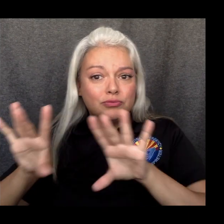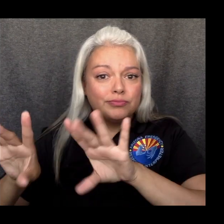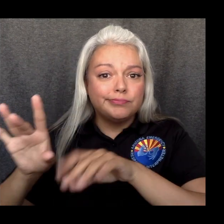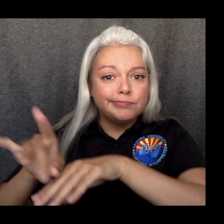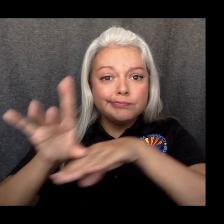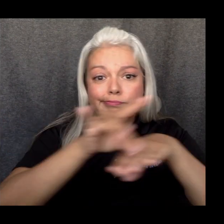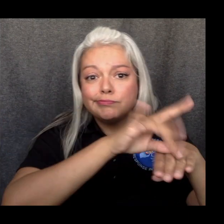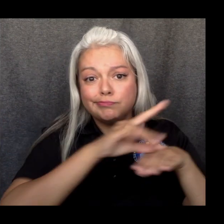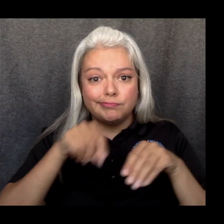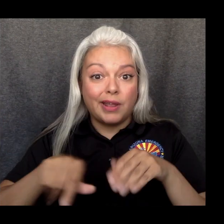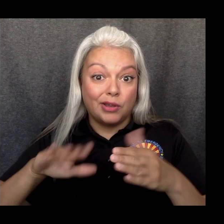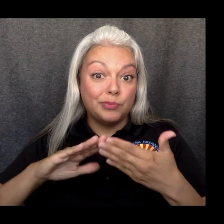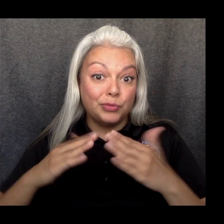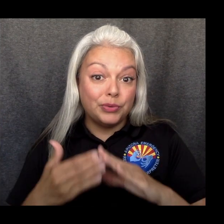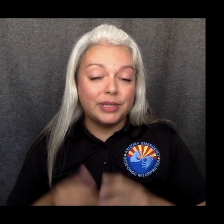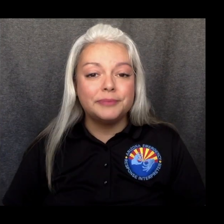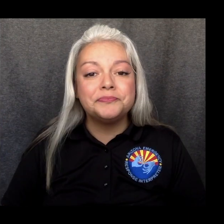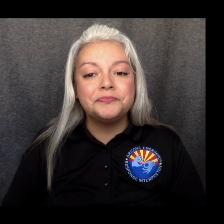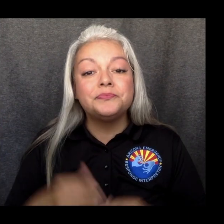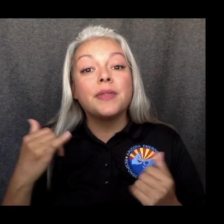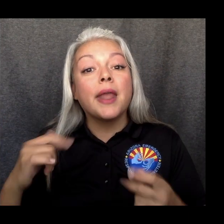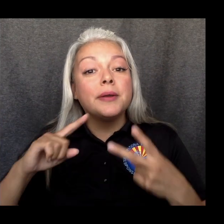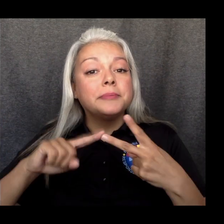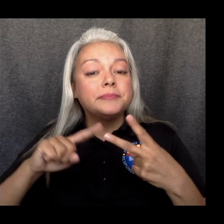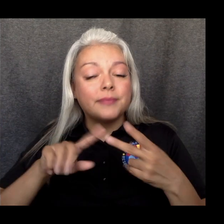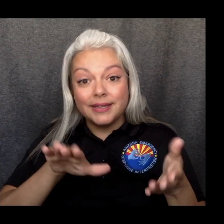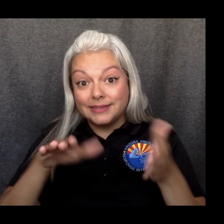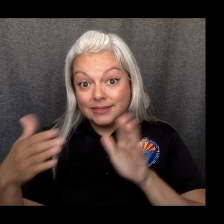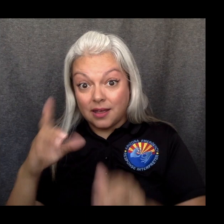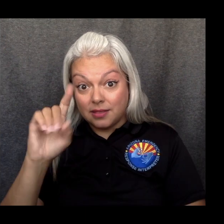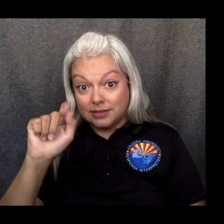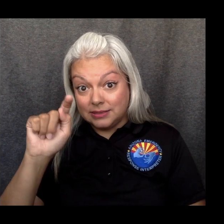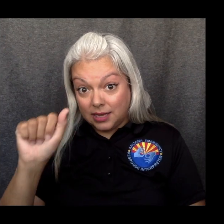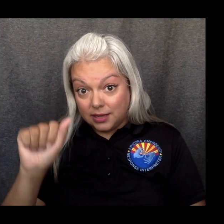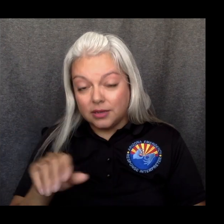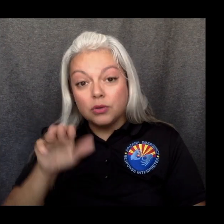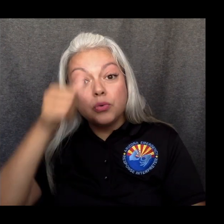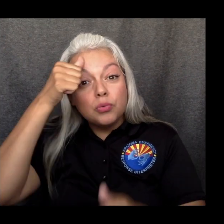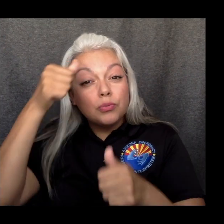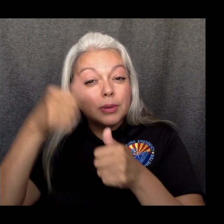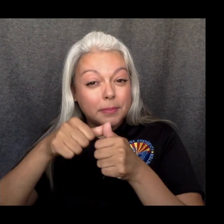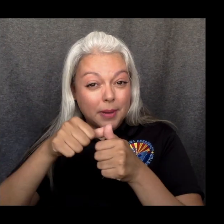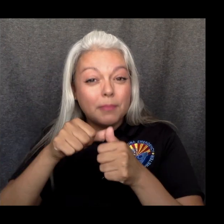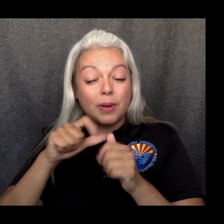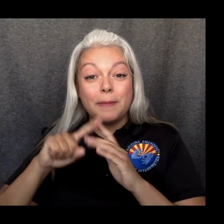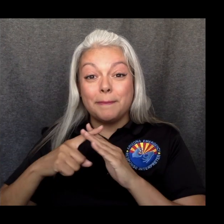Now you will recall early on in the pandemic we had an accelerated period of death.